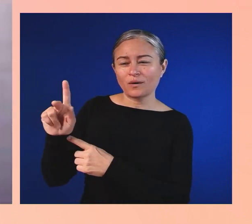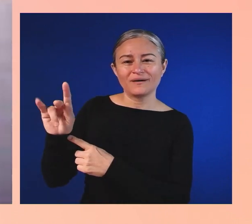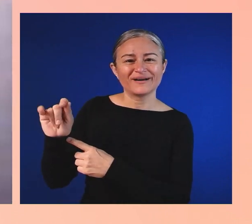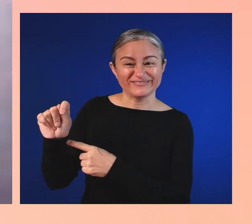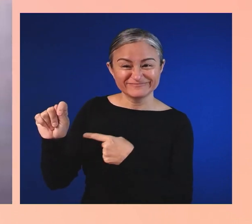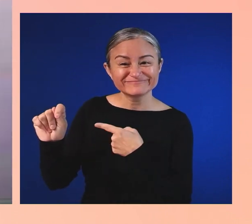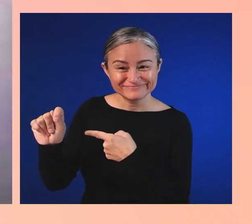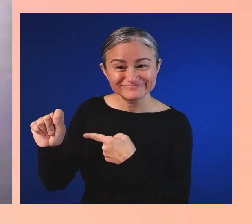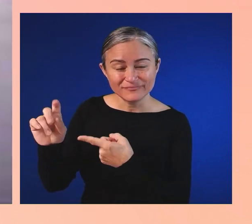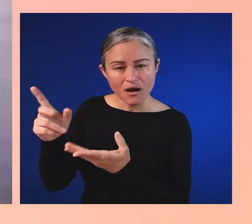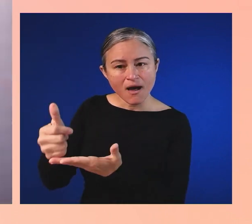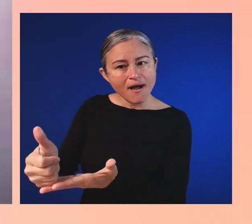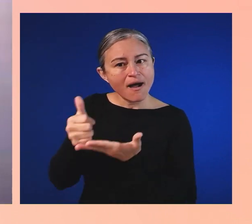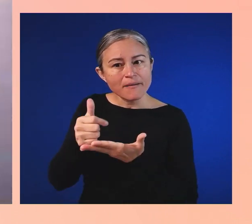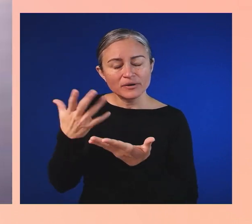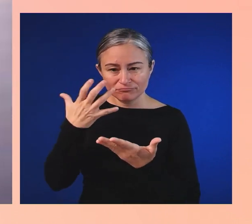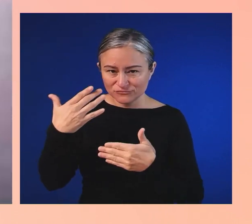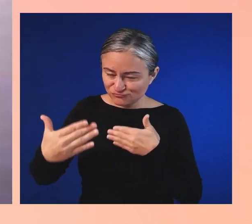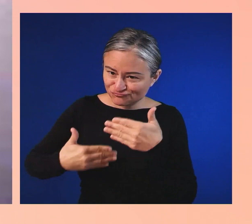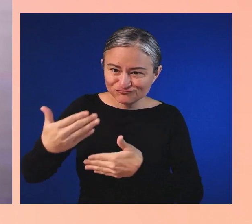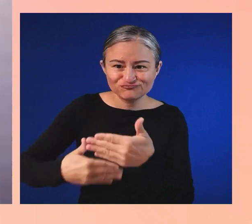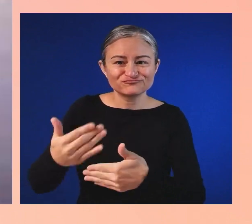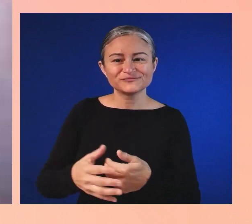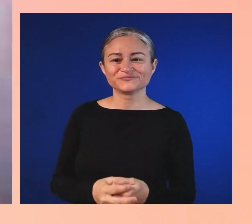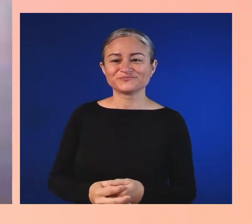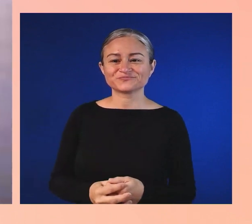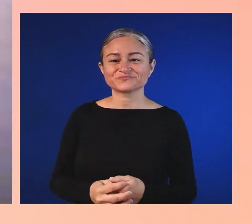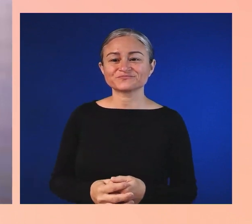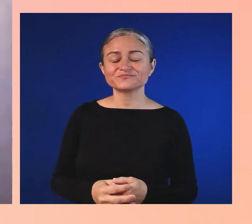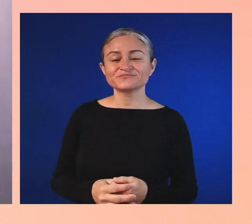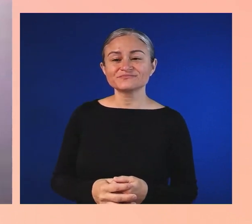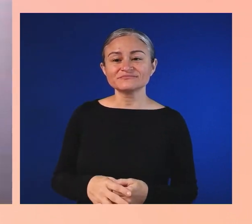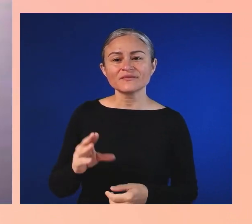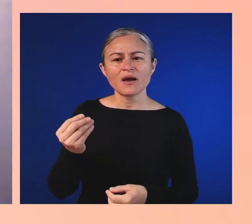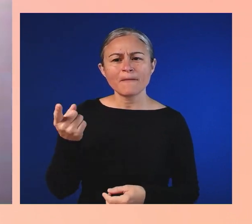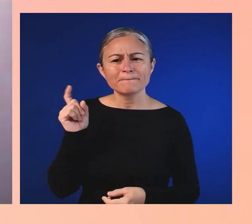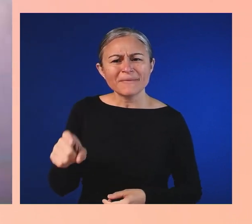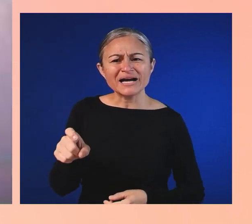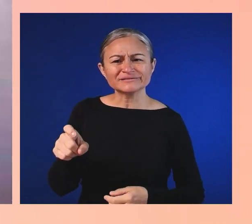It has to be the pillar. Going back to intersectionality,